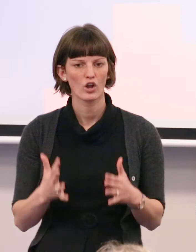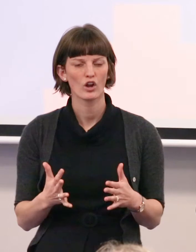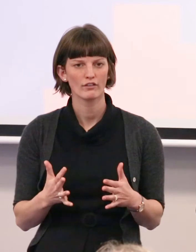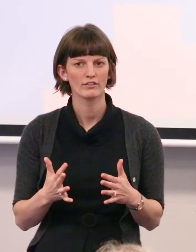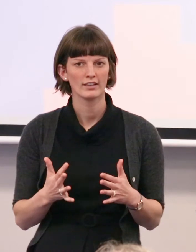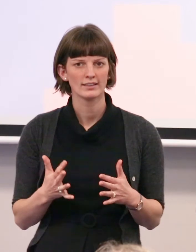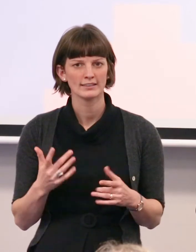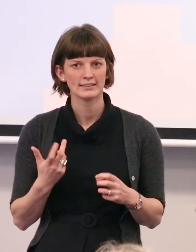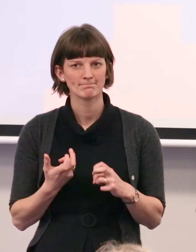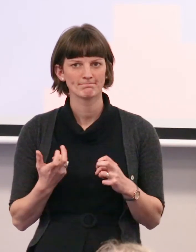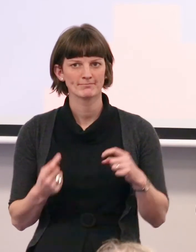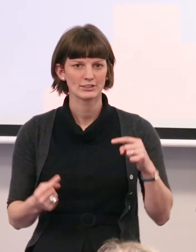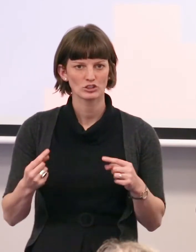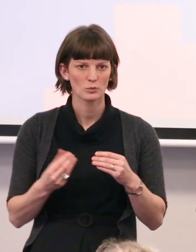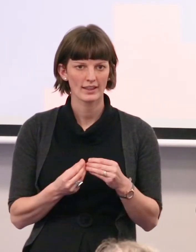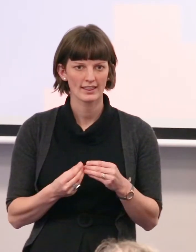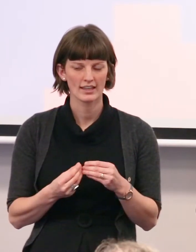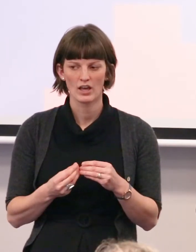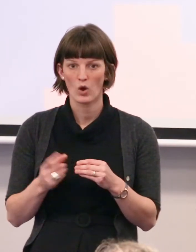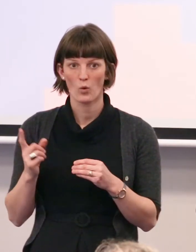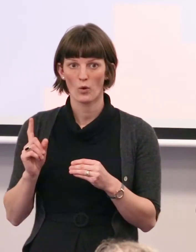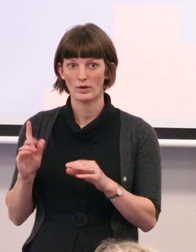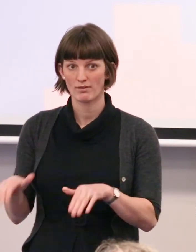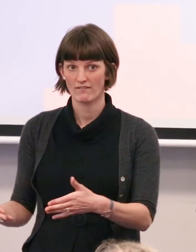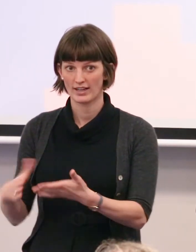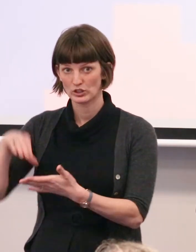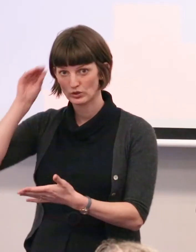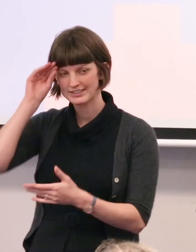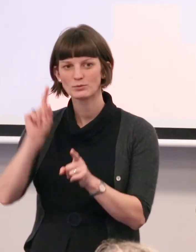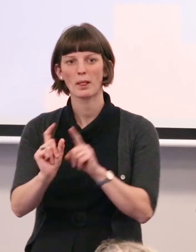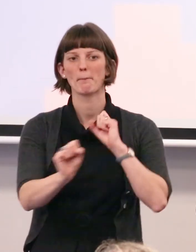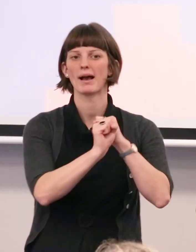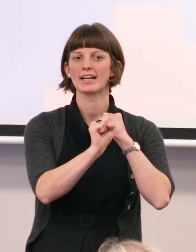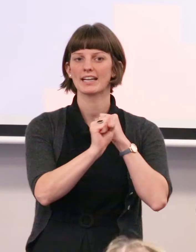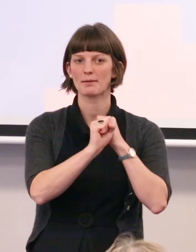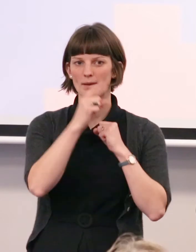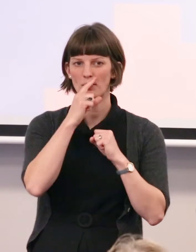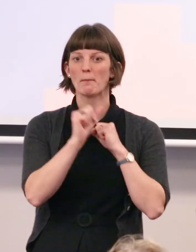students and the marketing, the marketing guys really want to provide less because